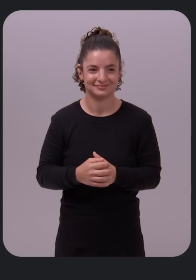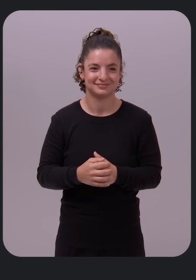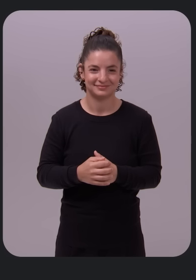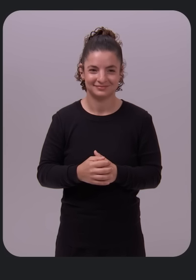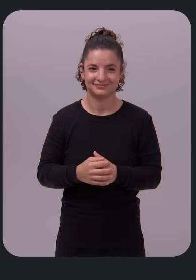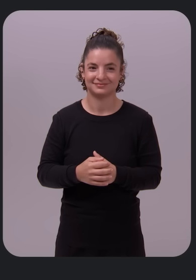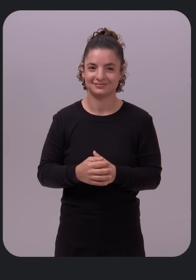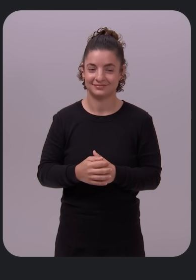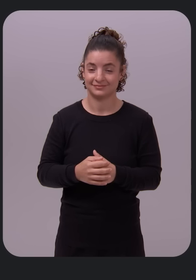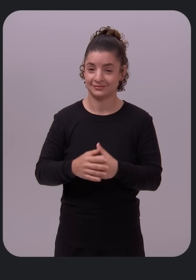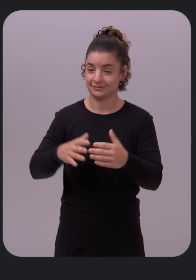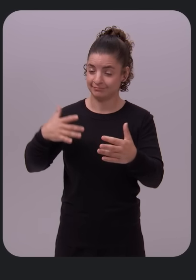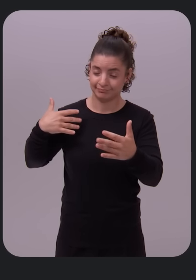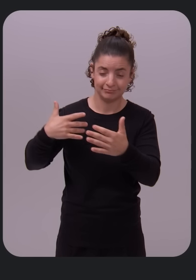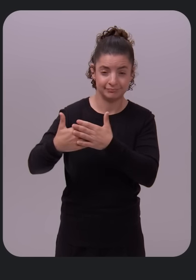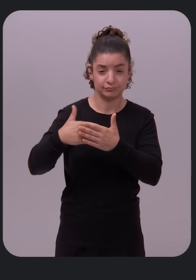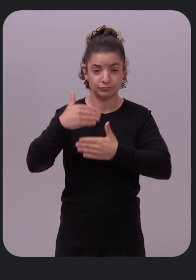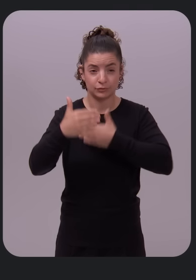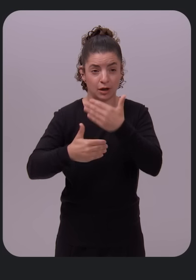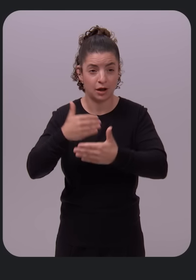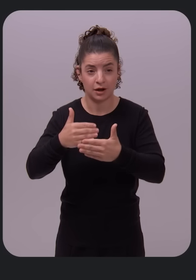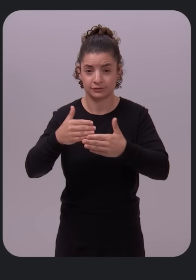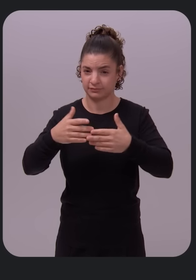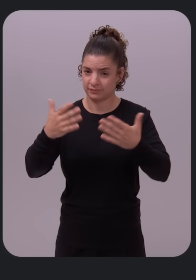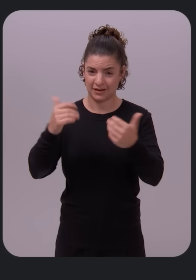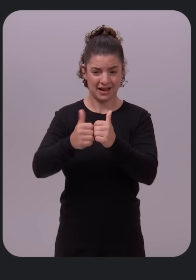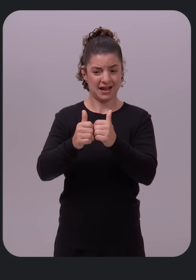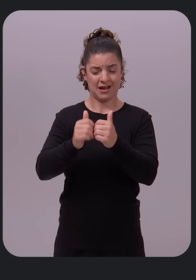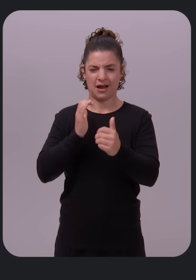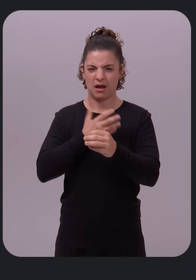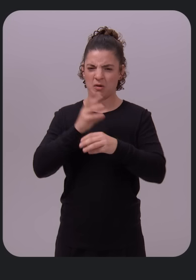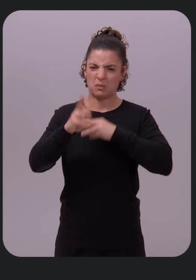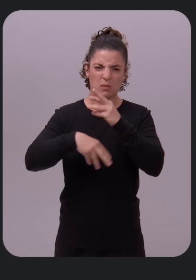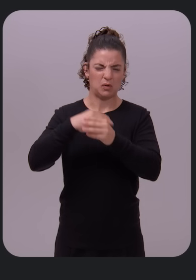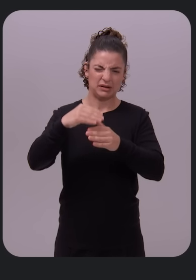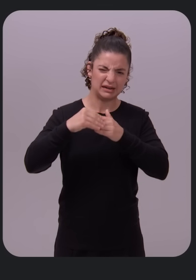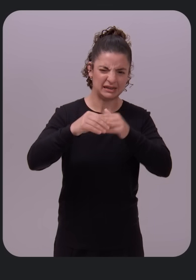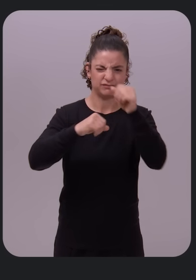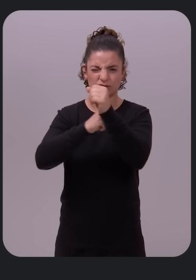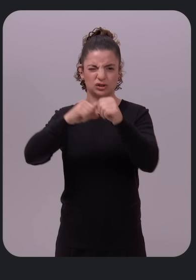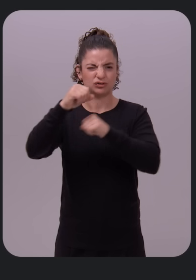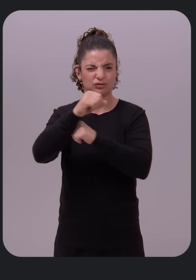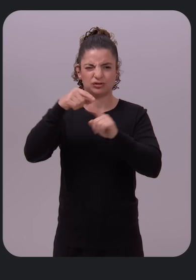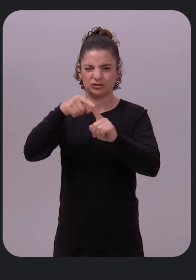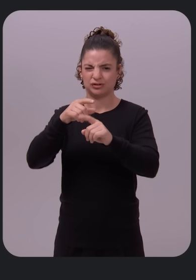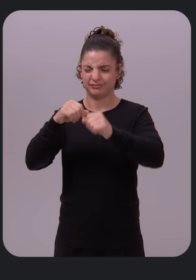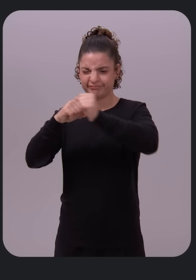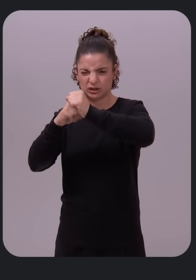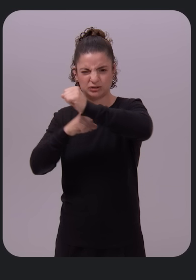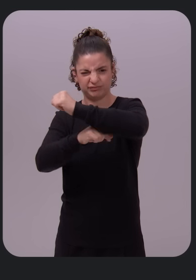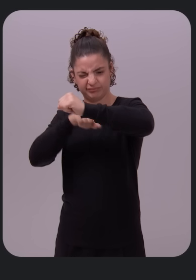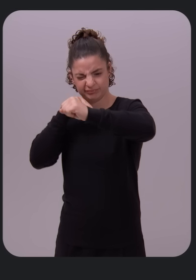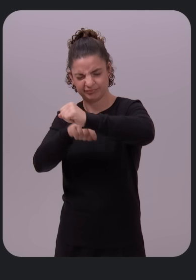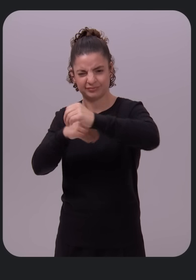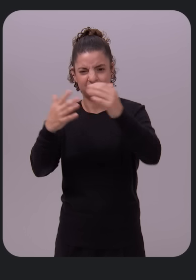All of this progress is enabled by our world-leading infrastructure, the foundation of our full stack approach to AI.